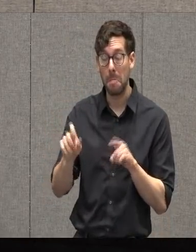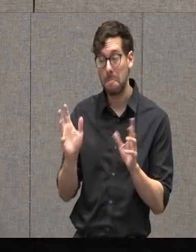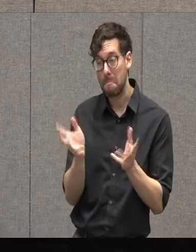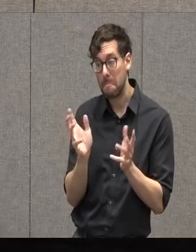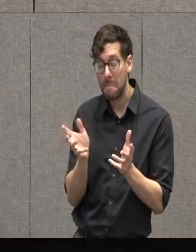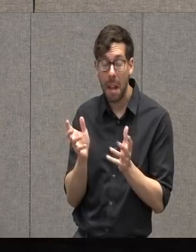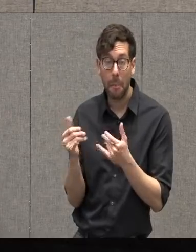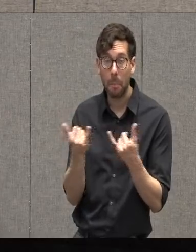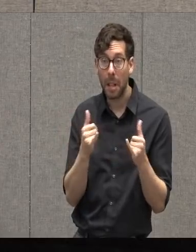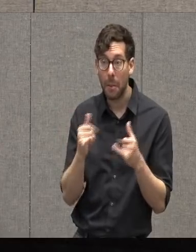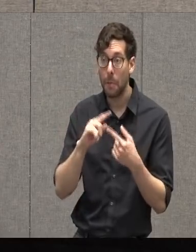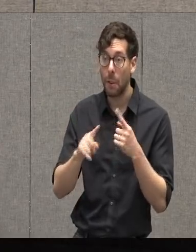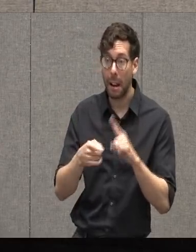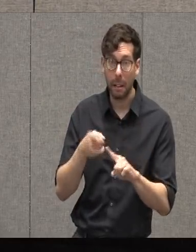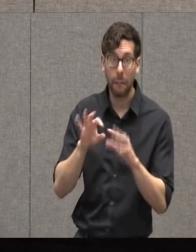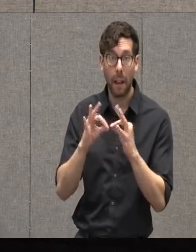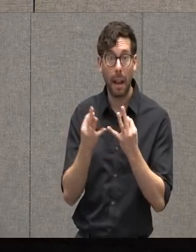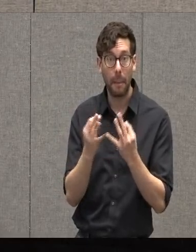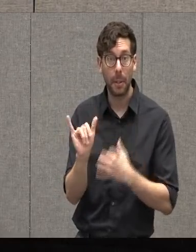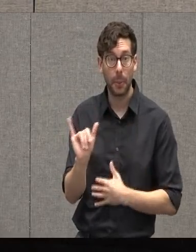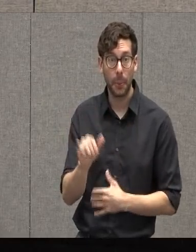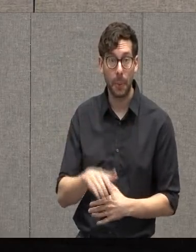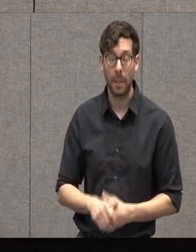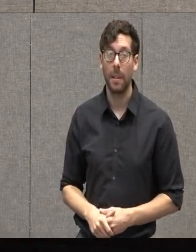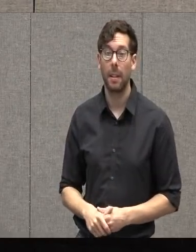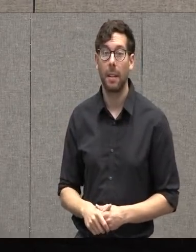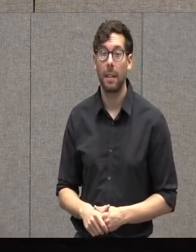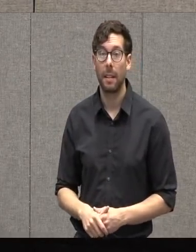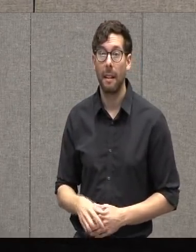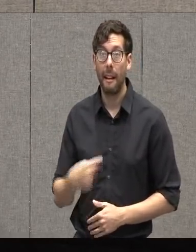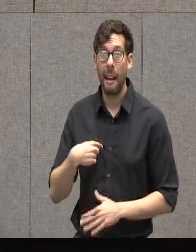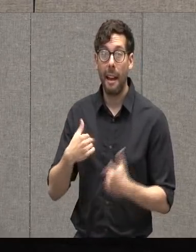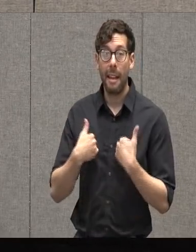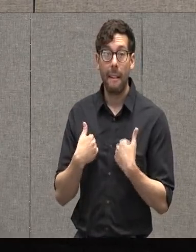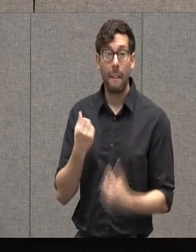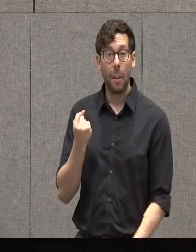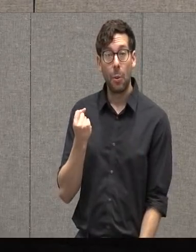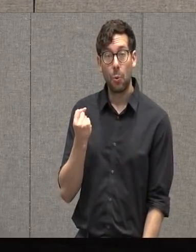I have 12 and 11.